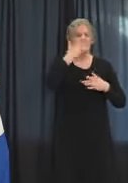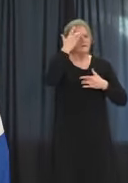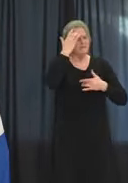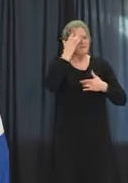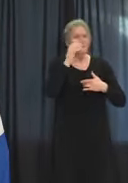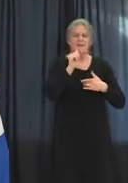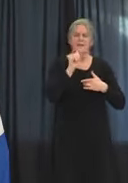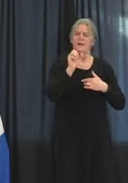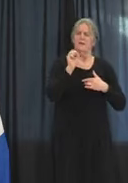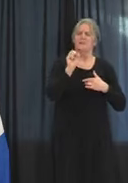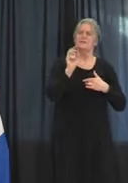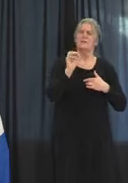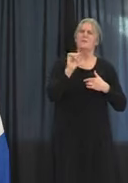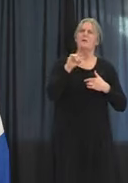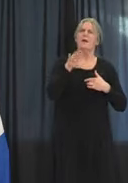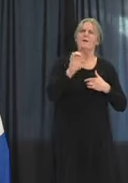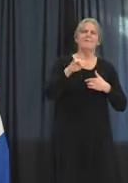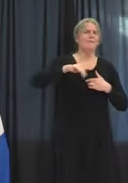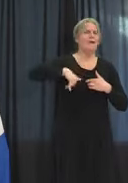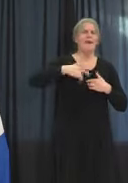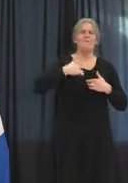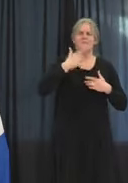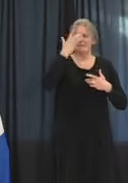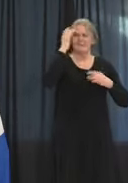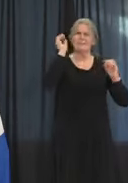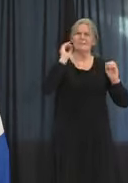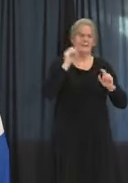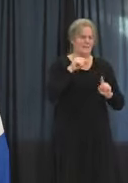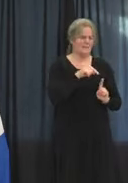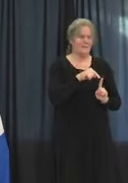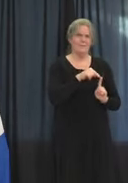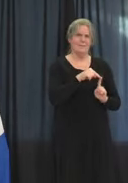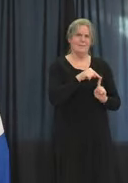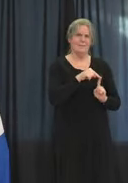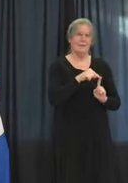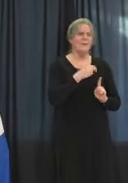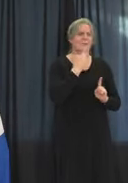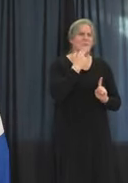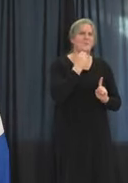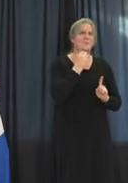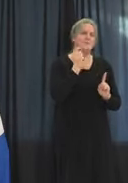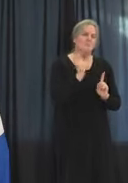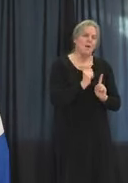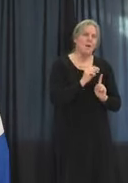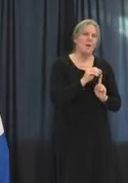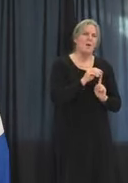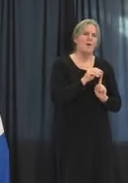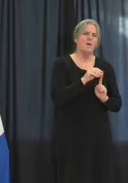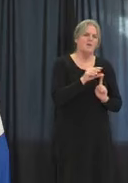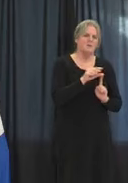asymptomatic transmission is, if anything, a minor contribution